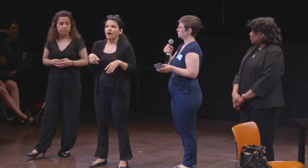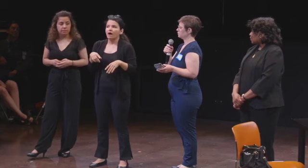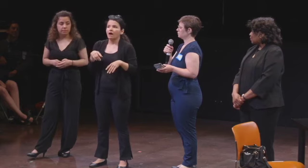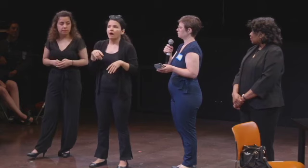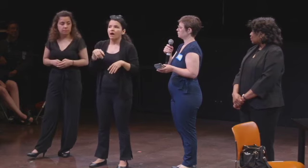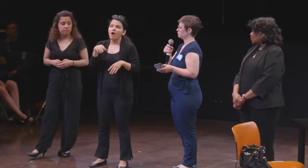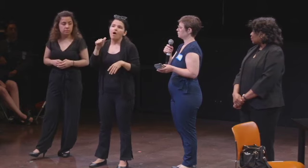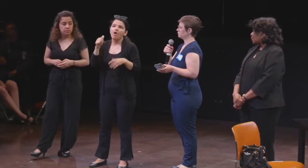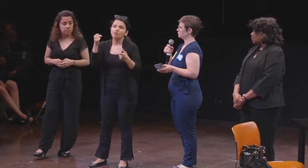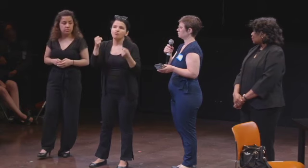So for example,